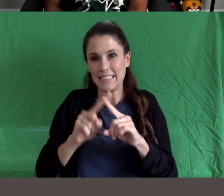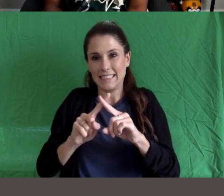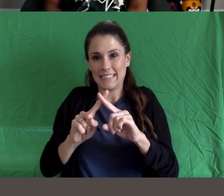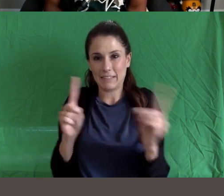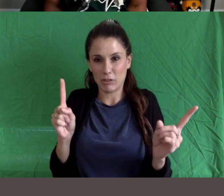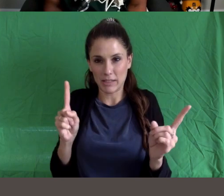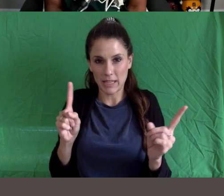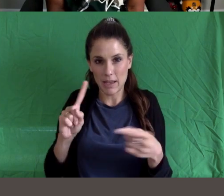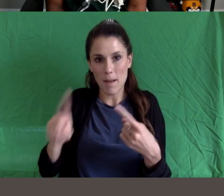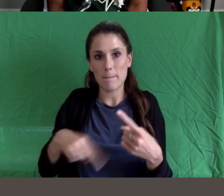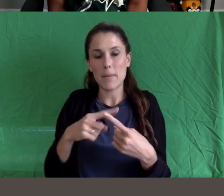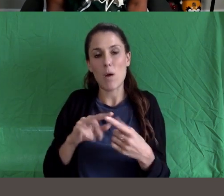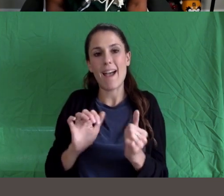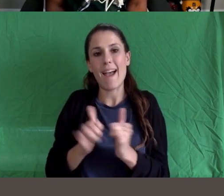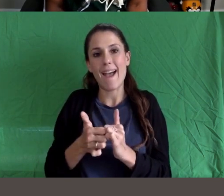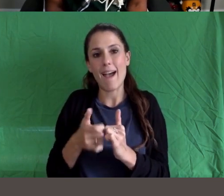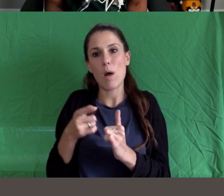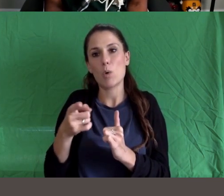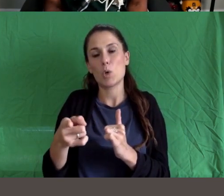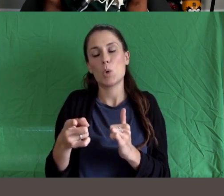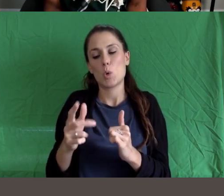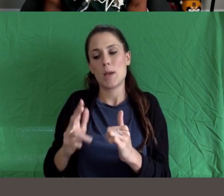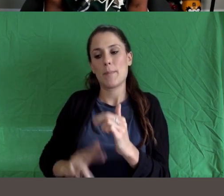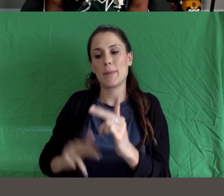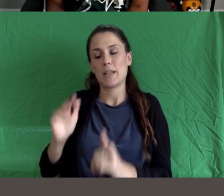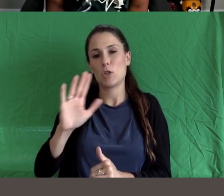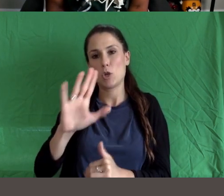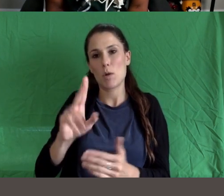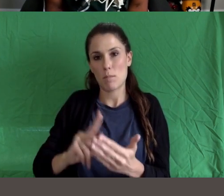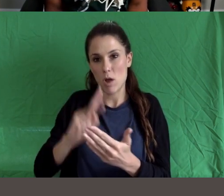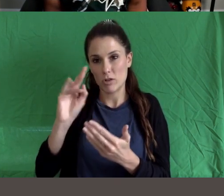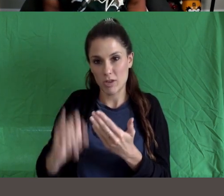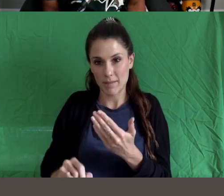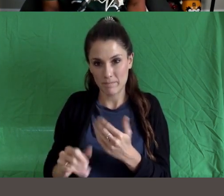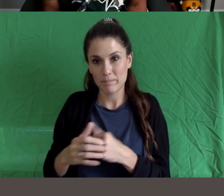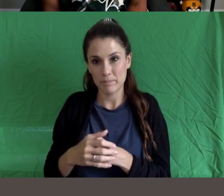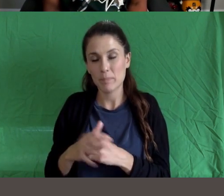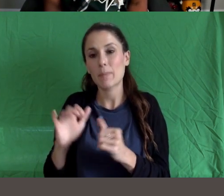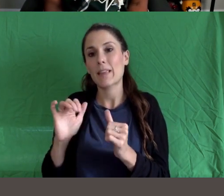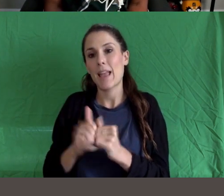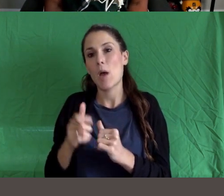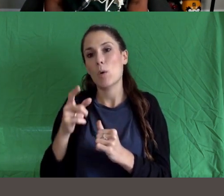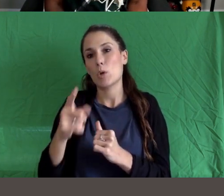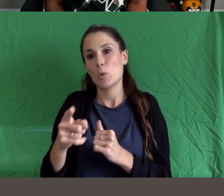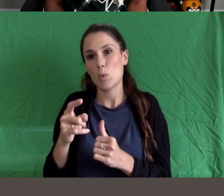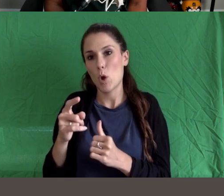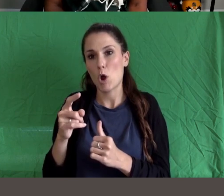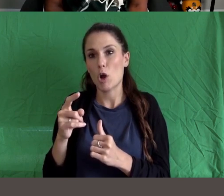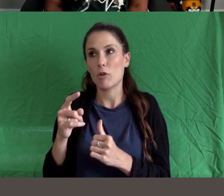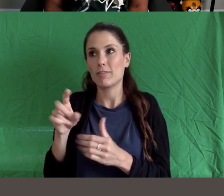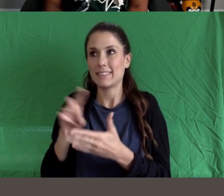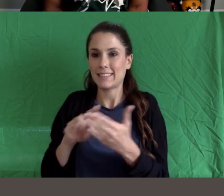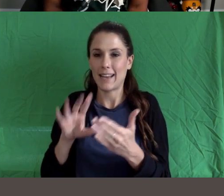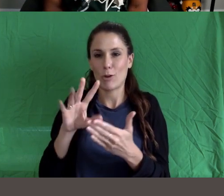about how you are building your projects and how you are designing your projects. Again,